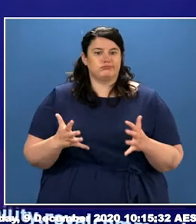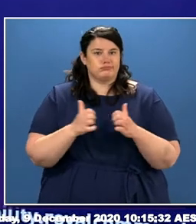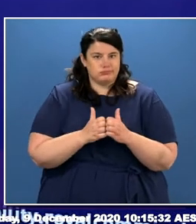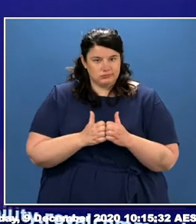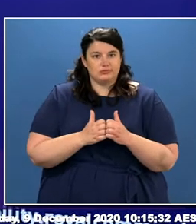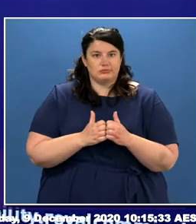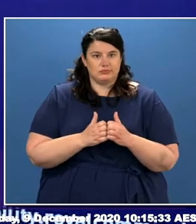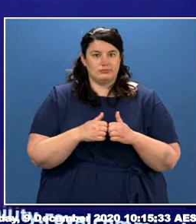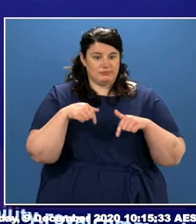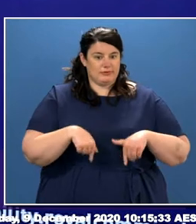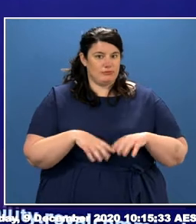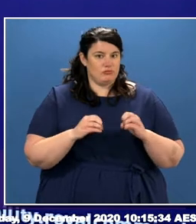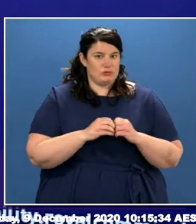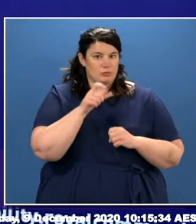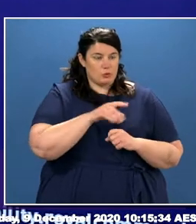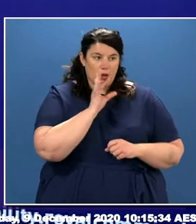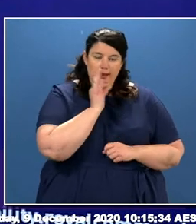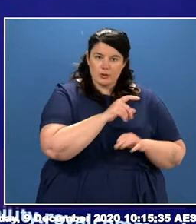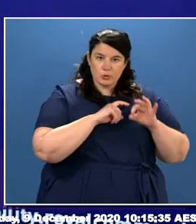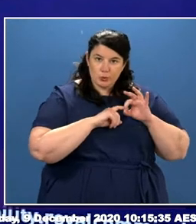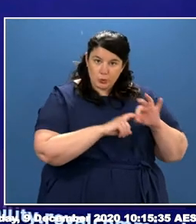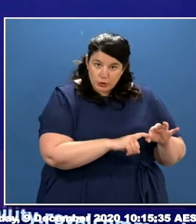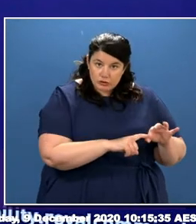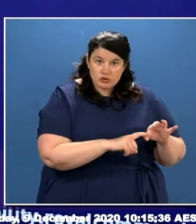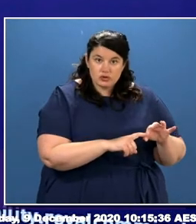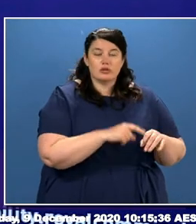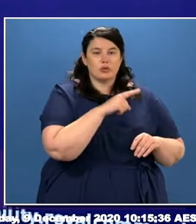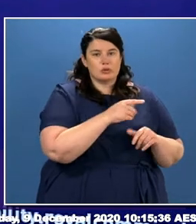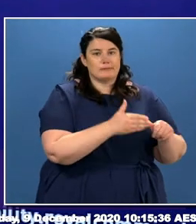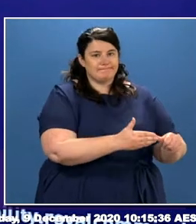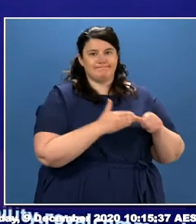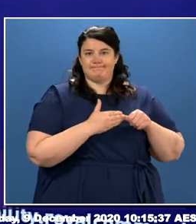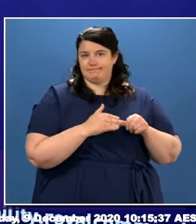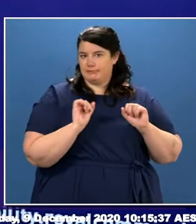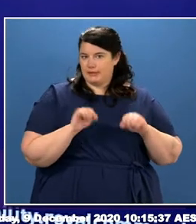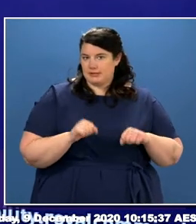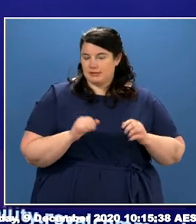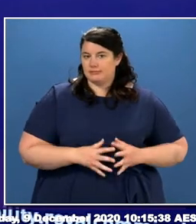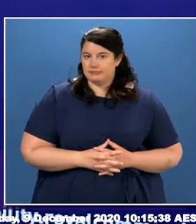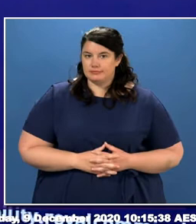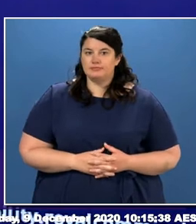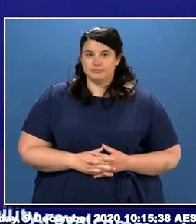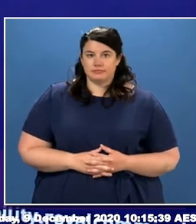the Brisbane hearing room and she will administer the affirmation. Thank you.